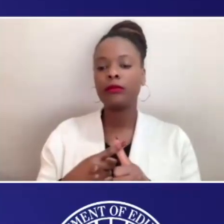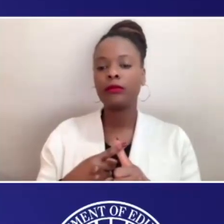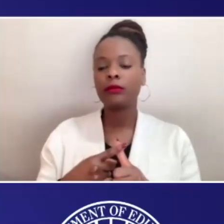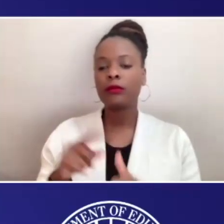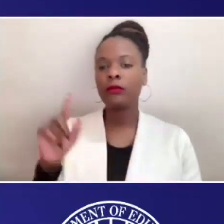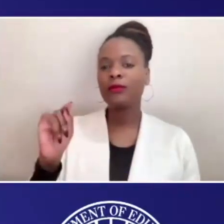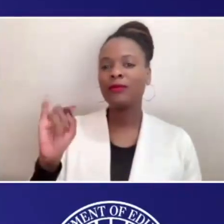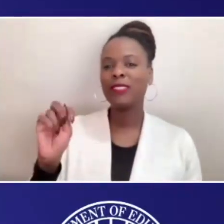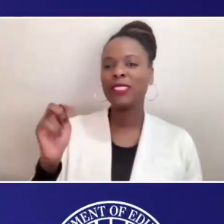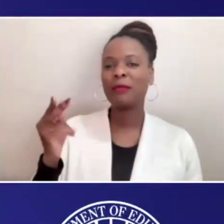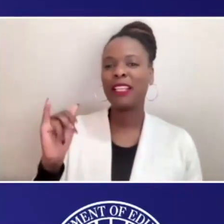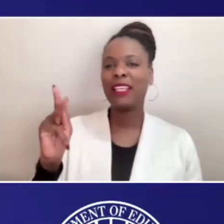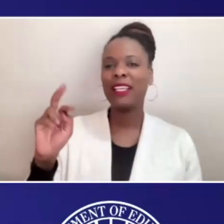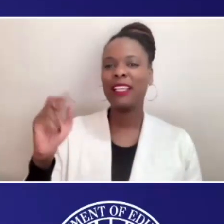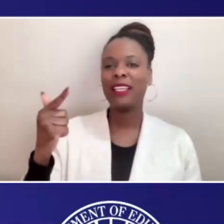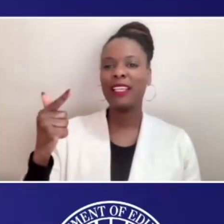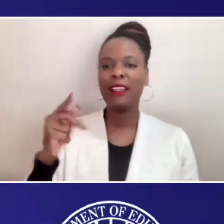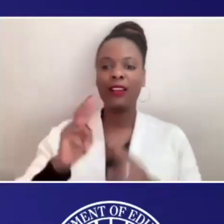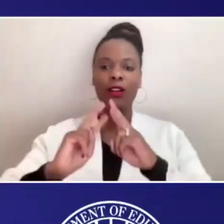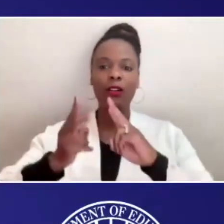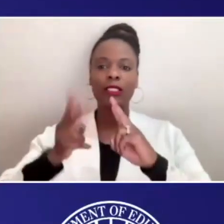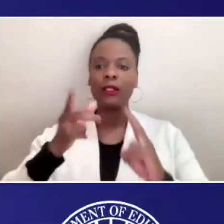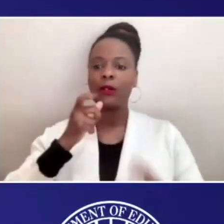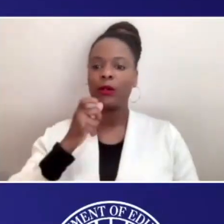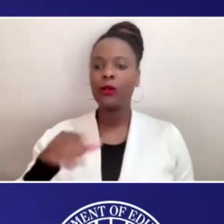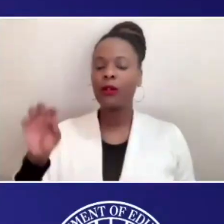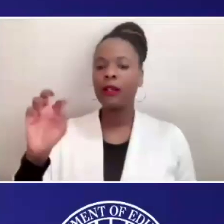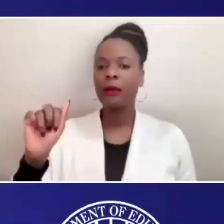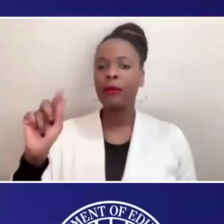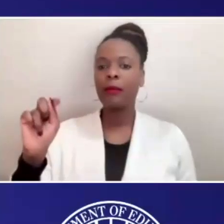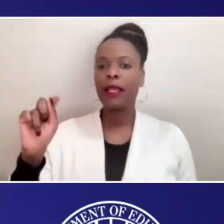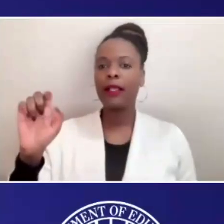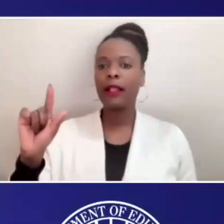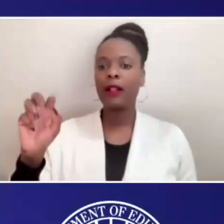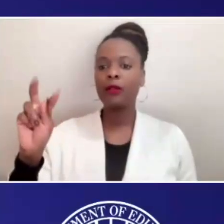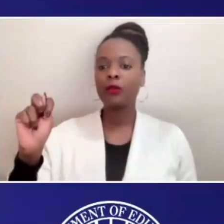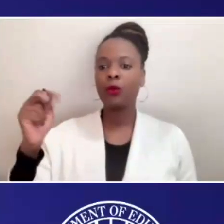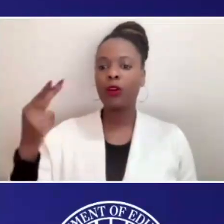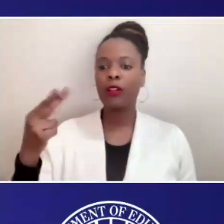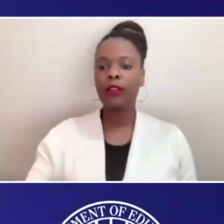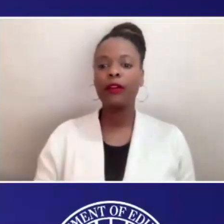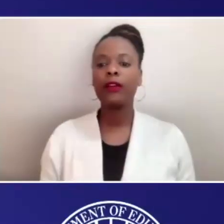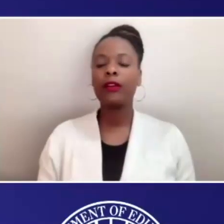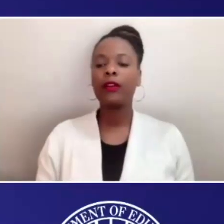Alternate? Matt Ellsworth. State officials, primary? Scott Kemp. Alternate? Bennett Boggs.